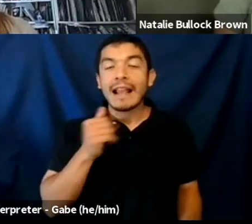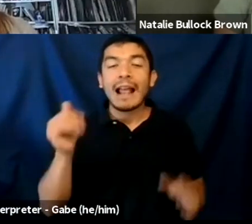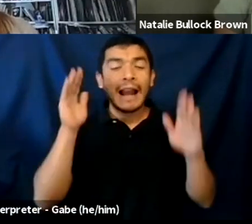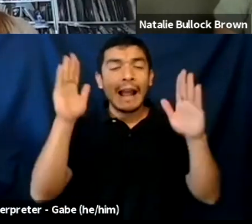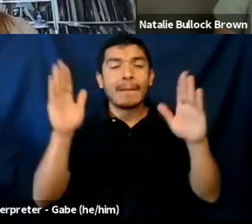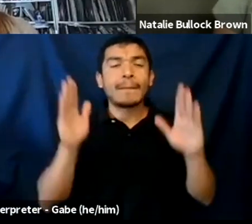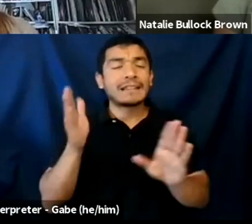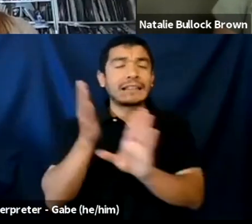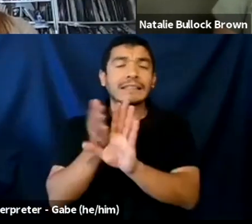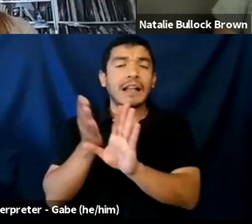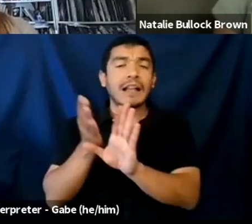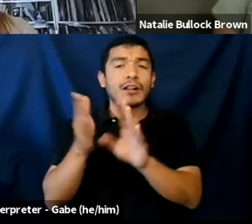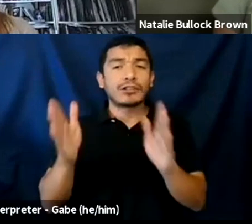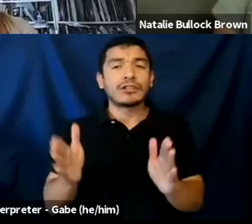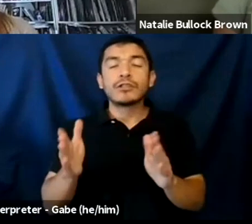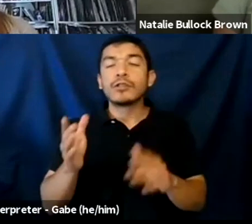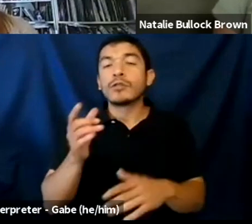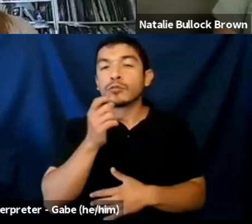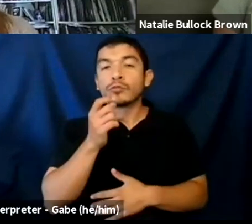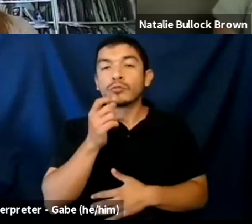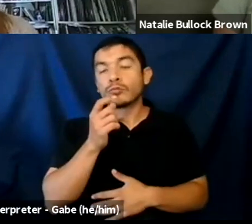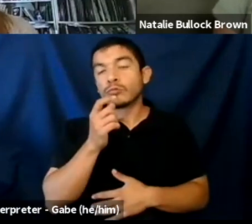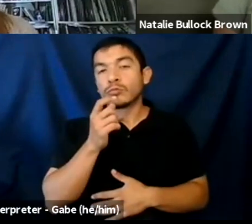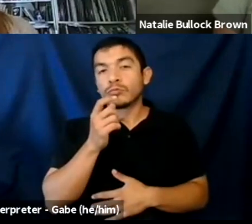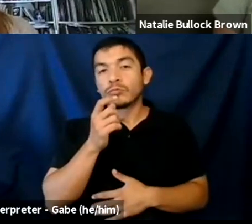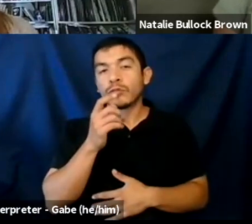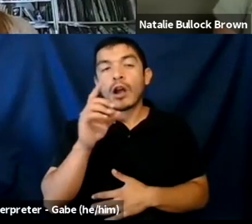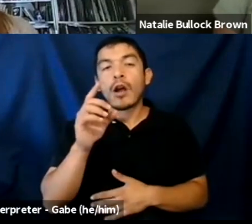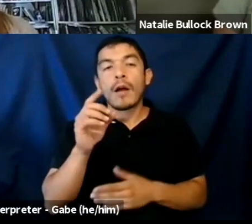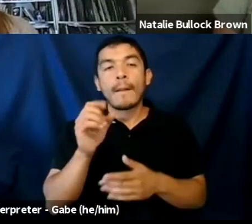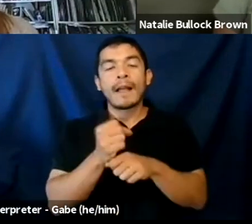that the Documentary Accountability Working Group